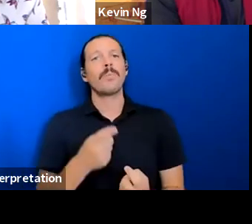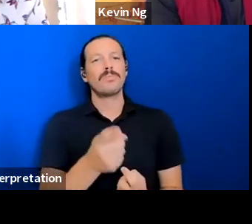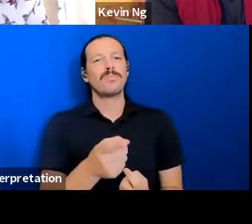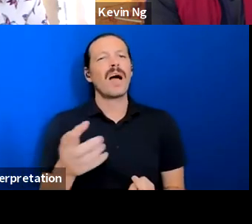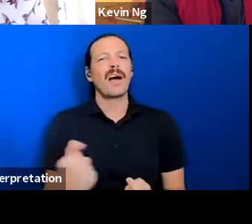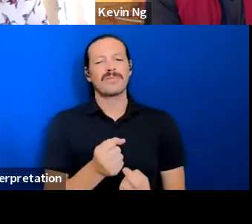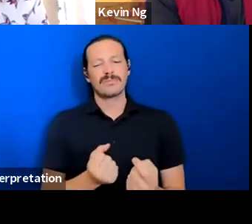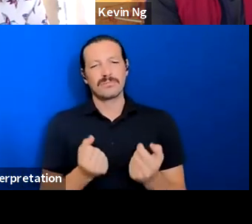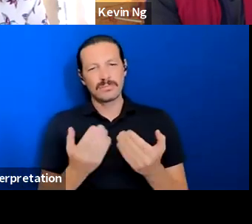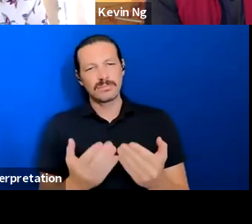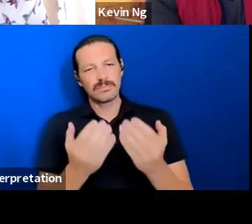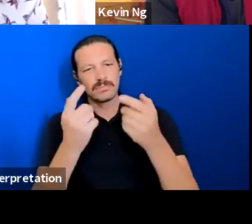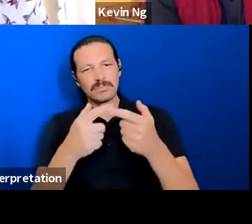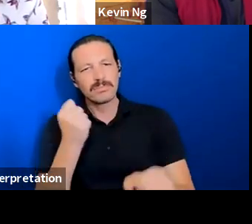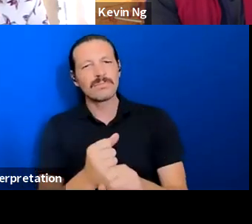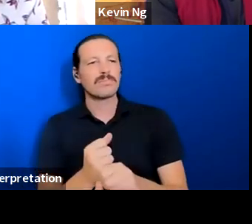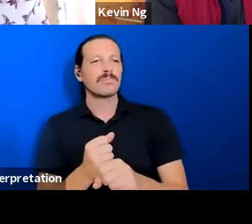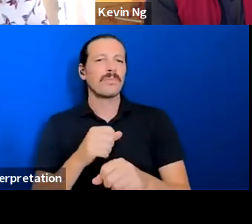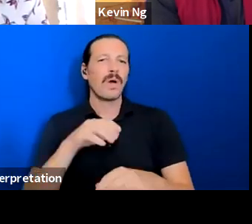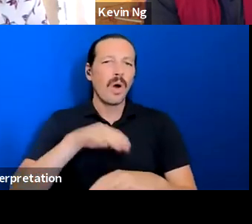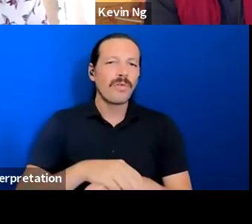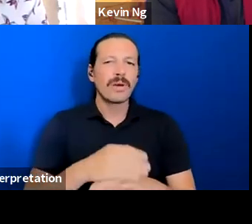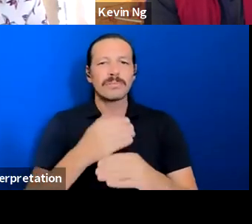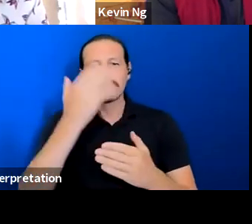you have in terms of different areas of arts practice, working with different groups of people,